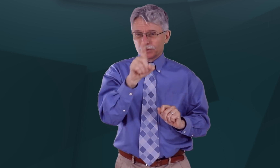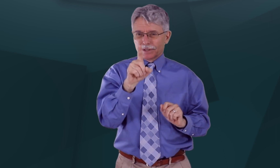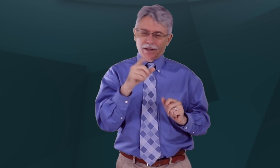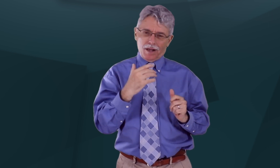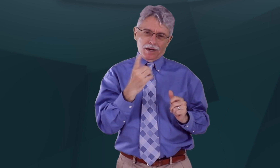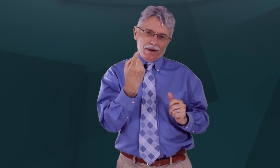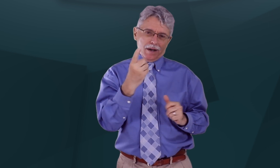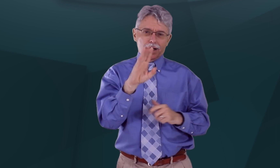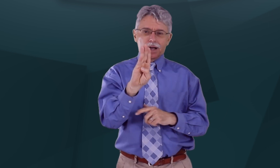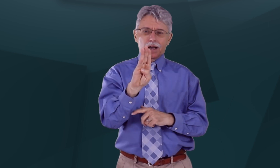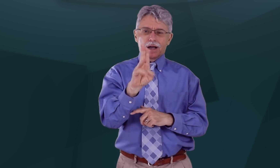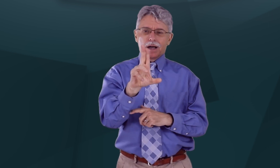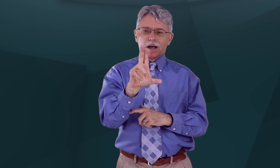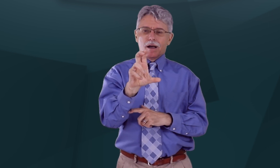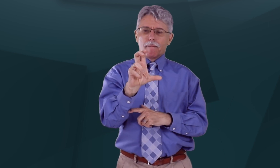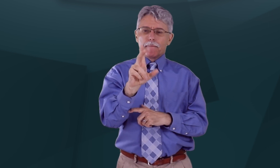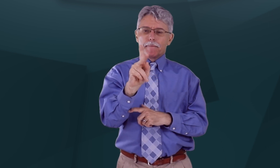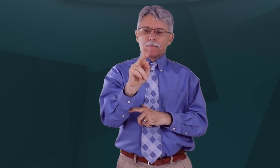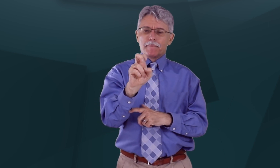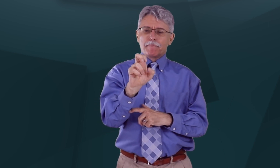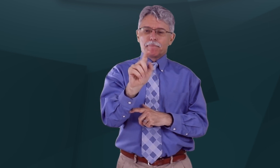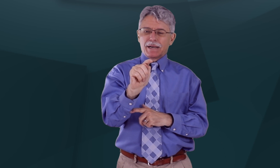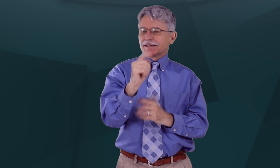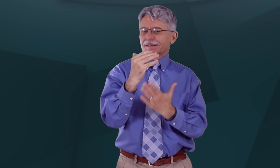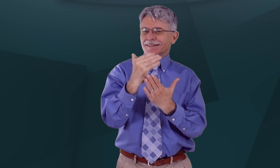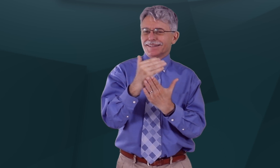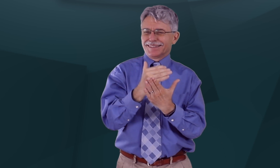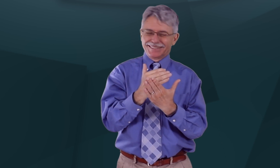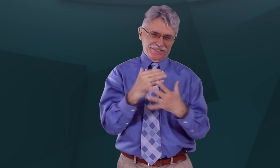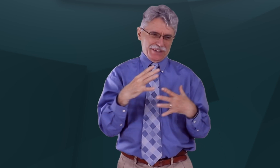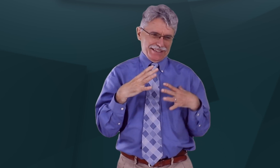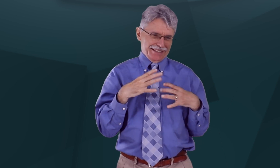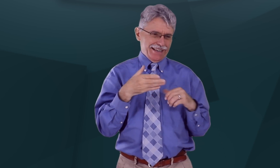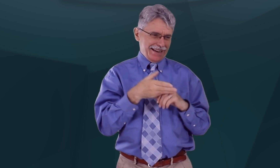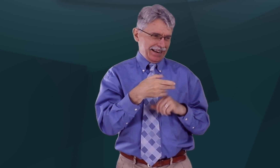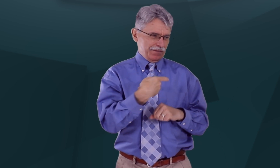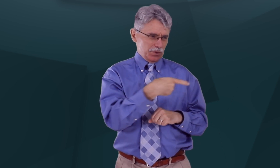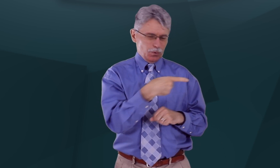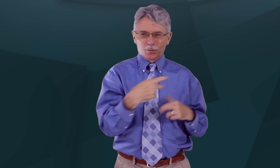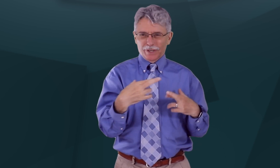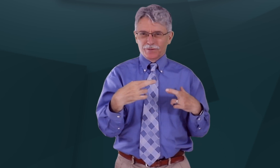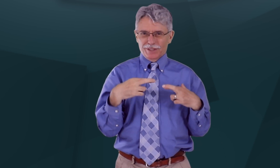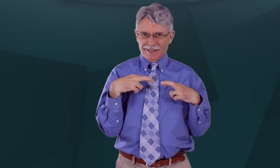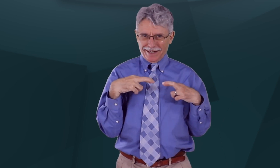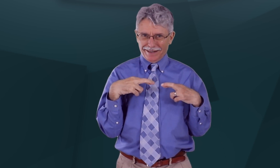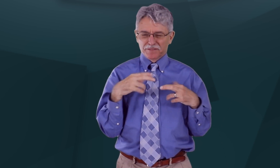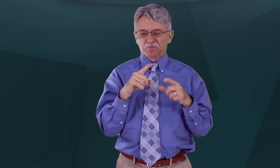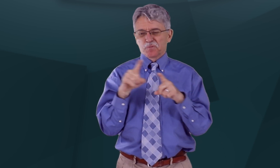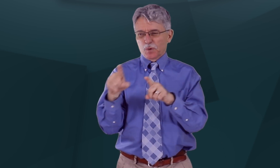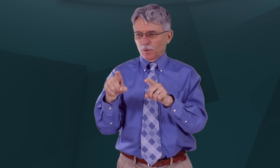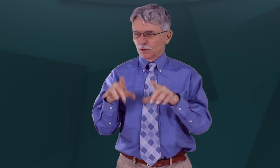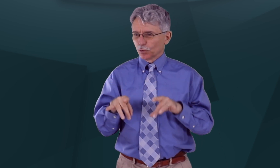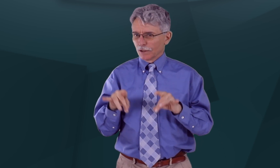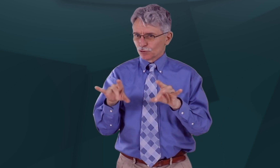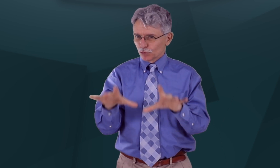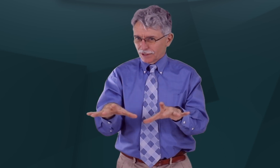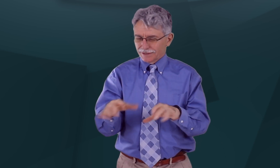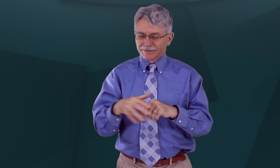You know, just recently we had an opportunity to take a bucket list vacation after we had retired.